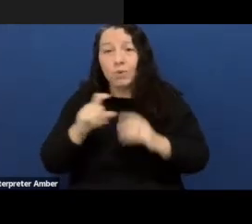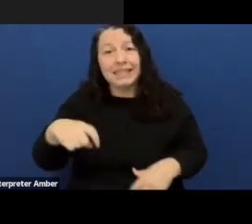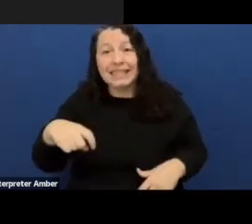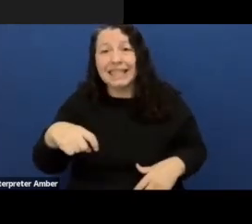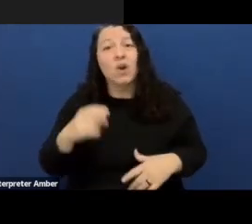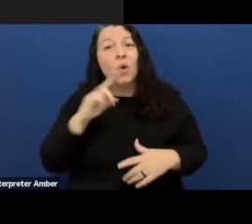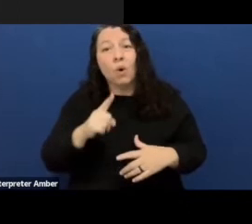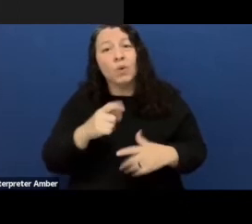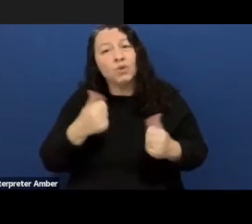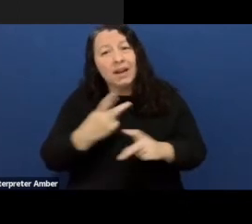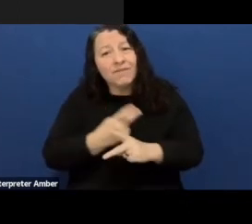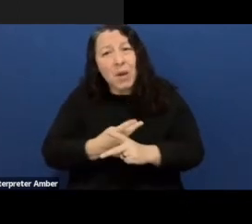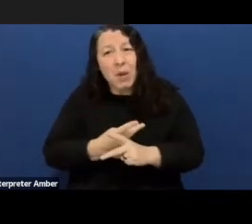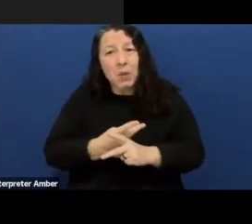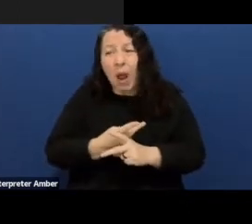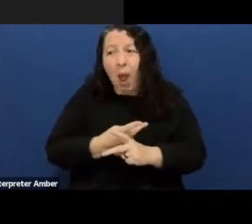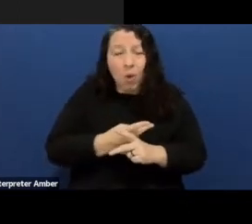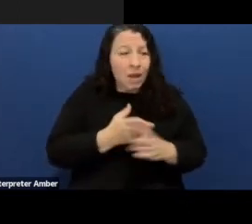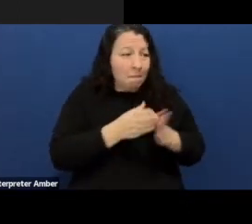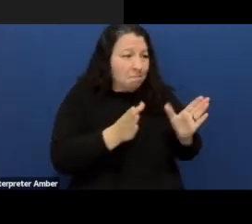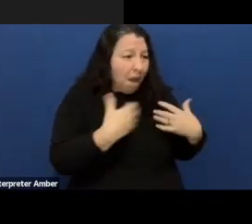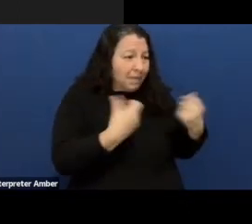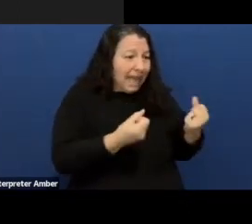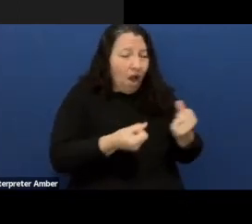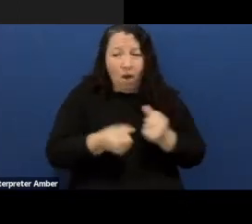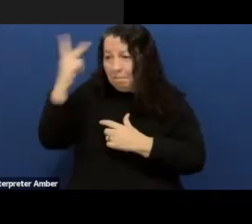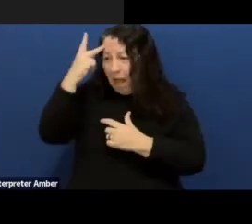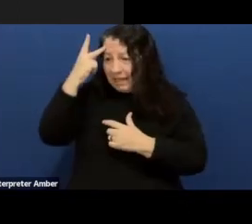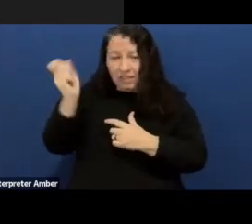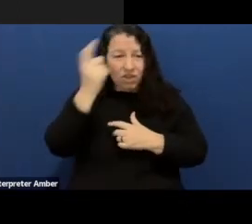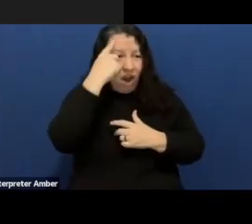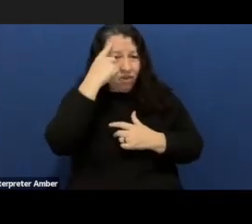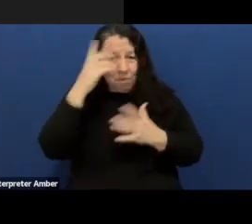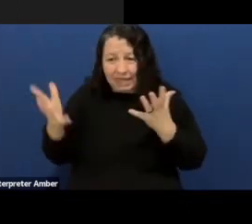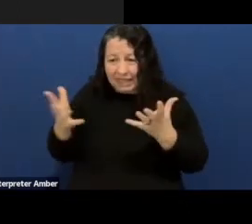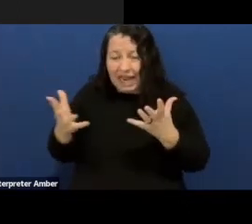fighting in frontline movements for policies and resources our communities need or navigating